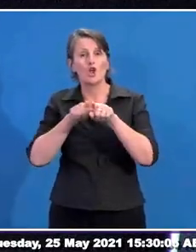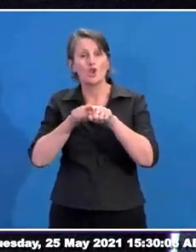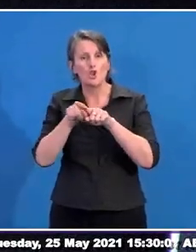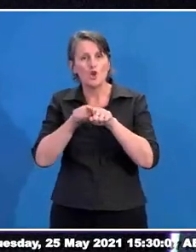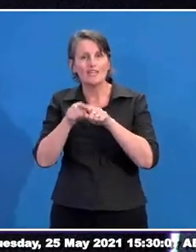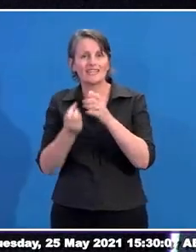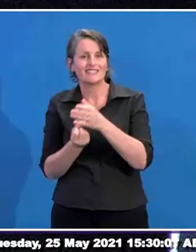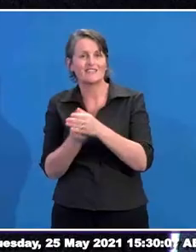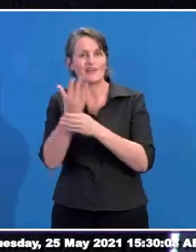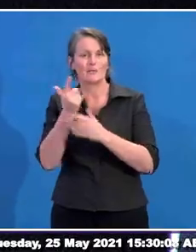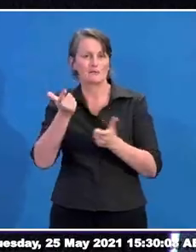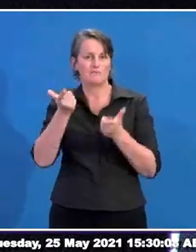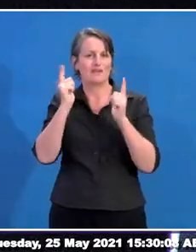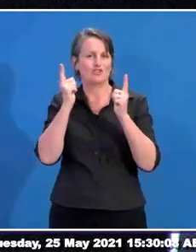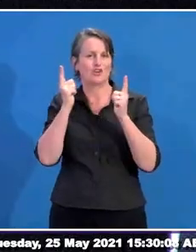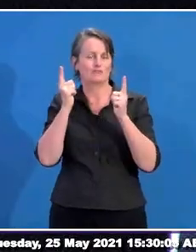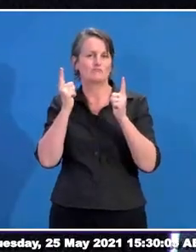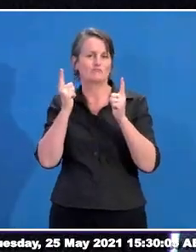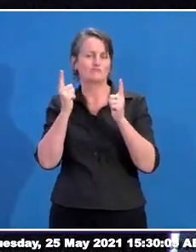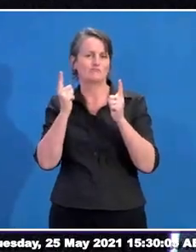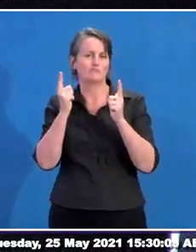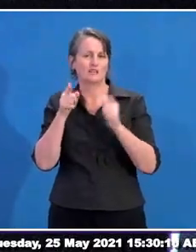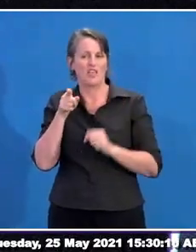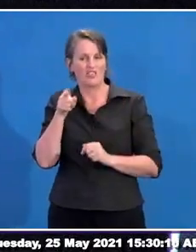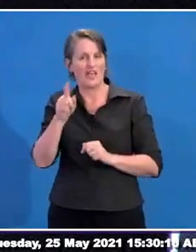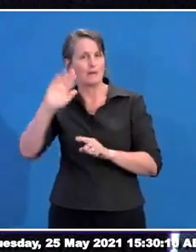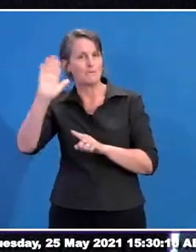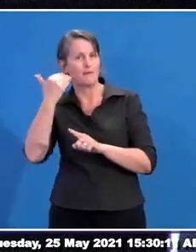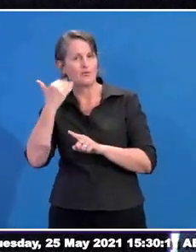who conducted the phone exit interviews.